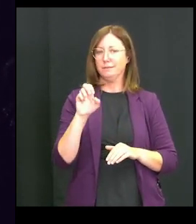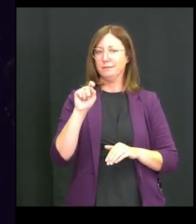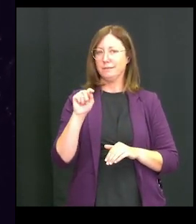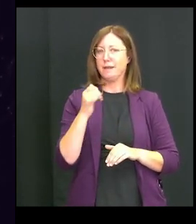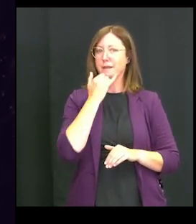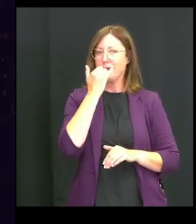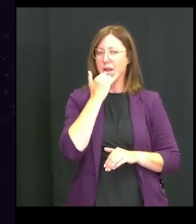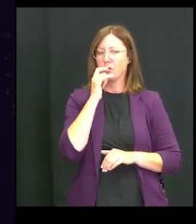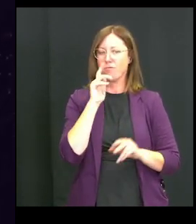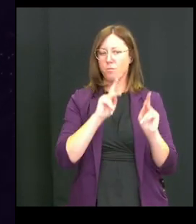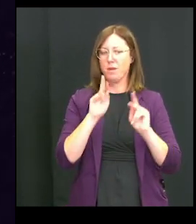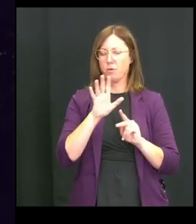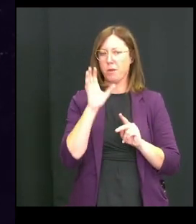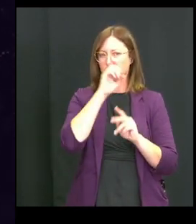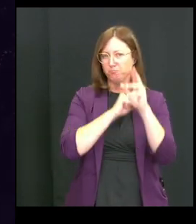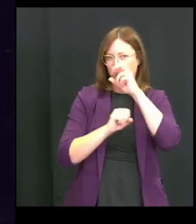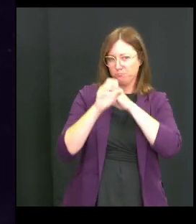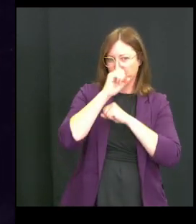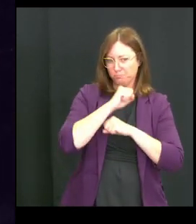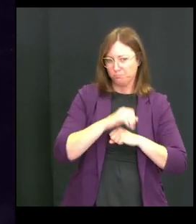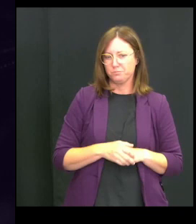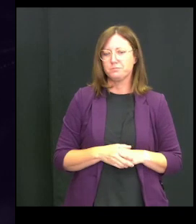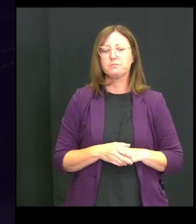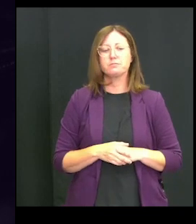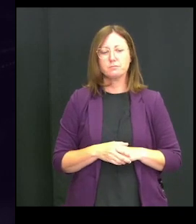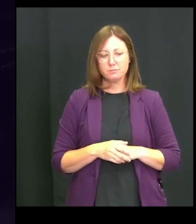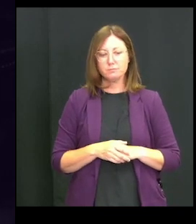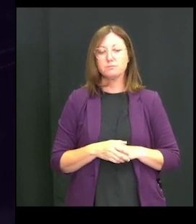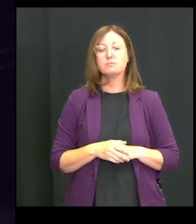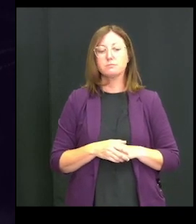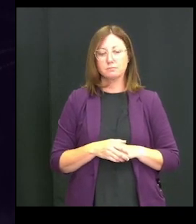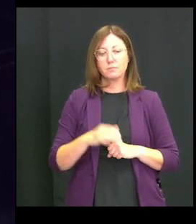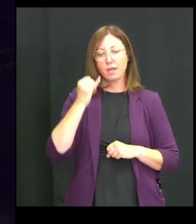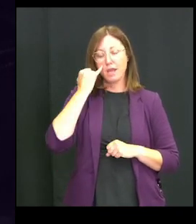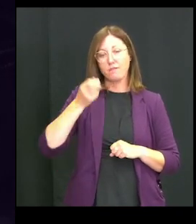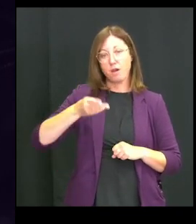And what it shows effectively is that higher values indicate that